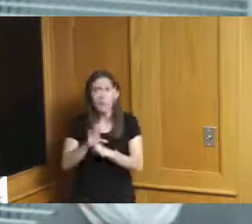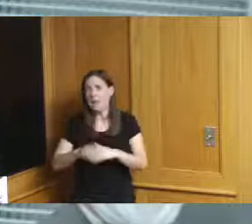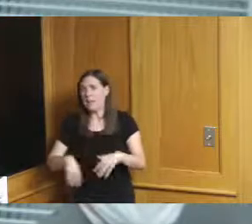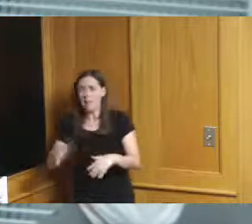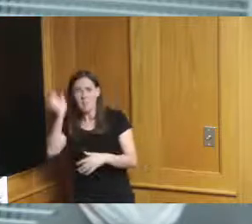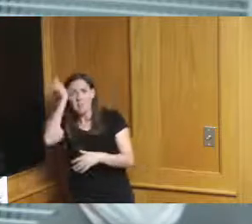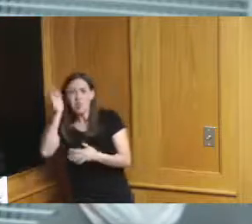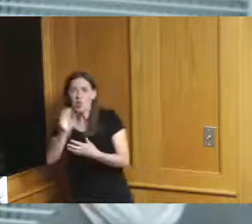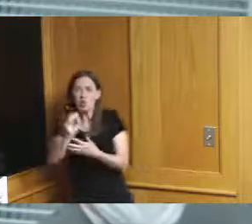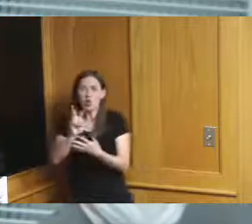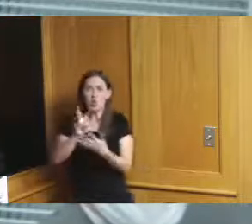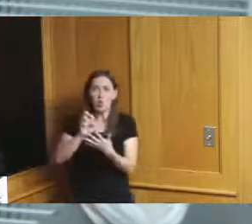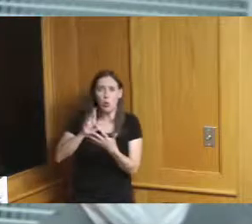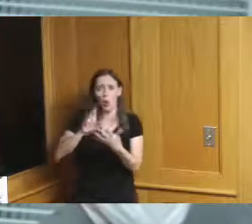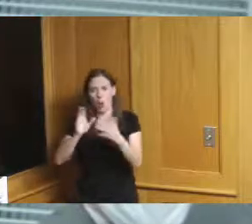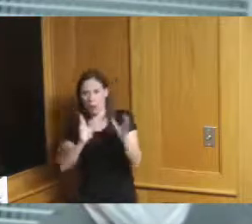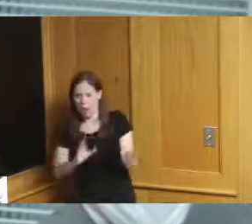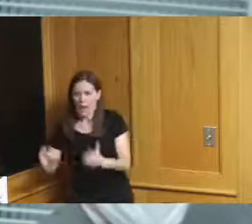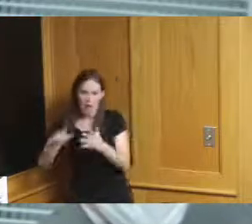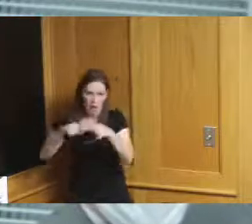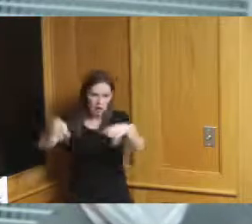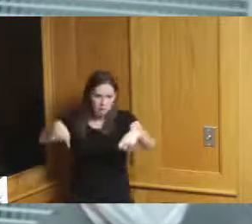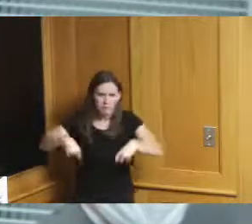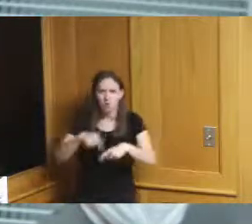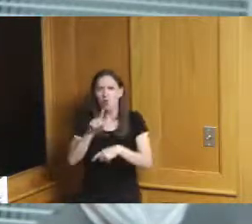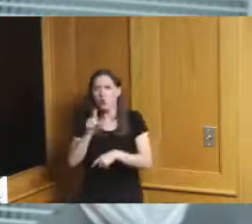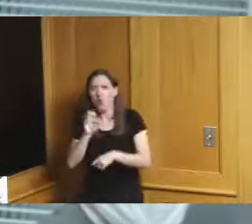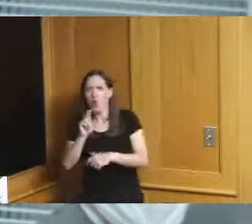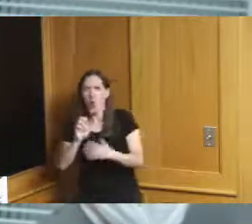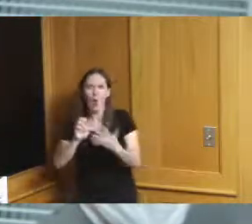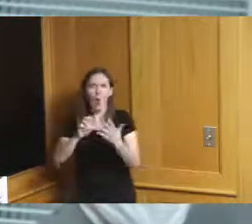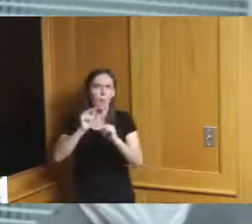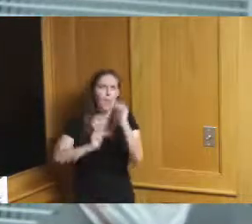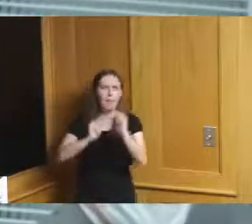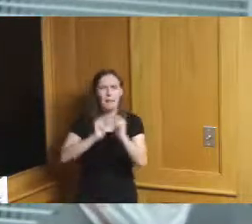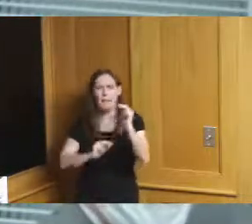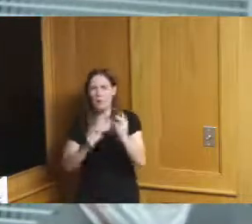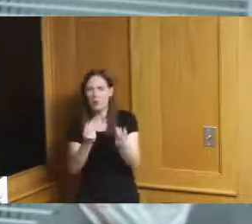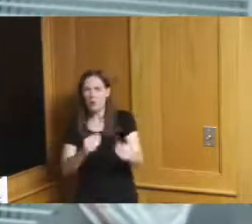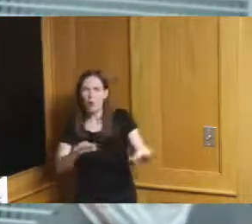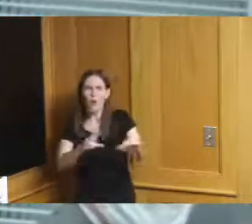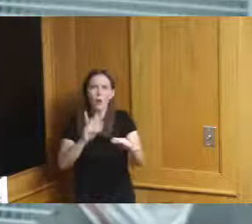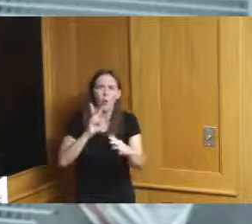planning and development zoning buildings water soil and water duke energy all those enemies